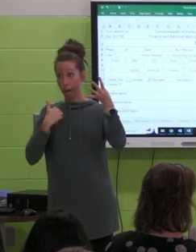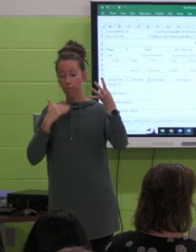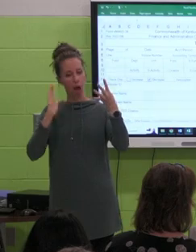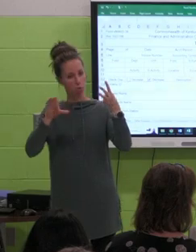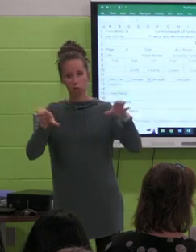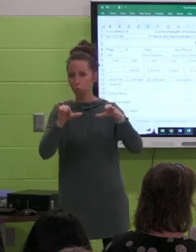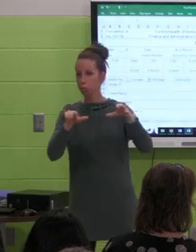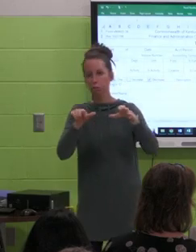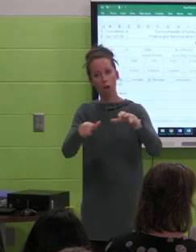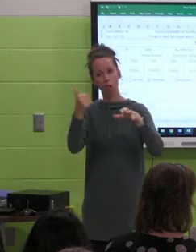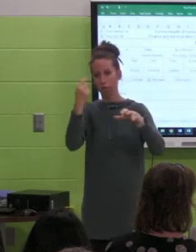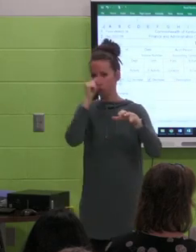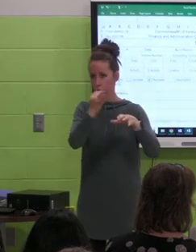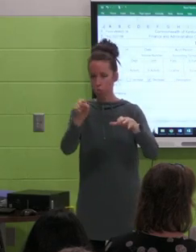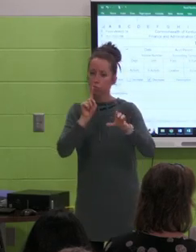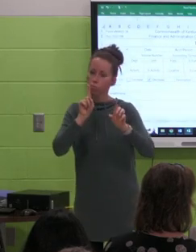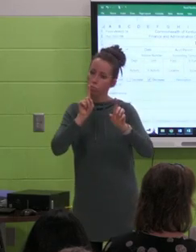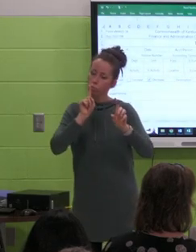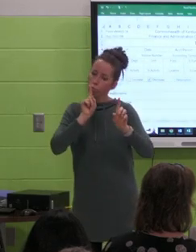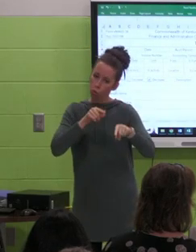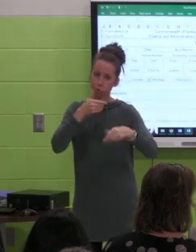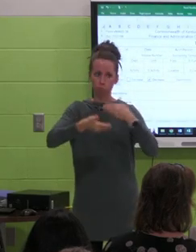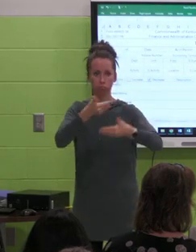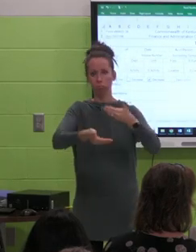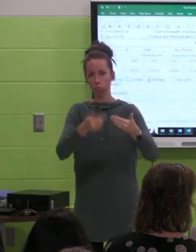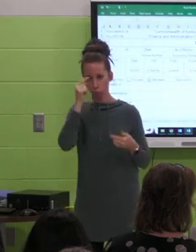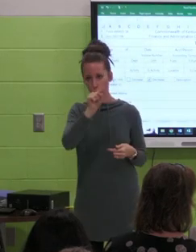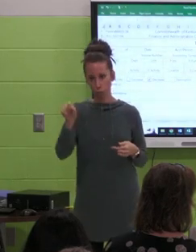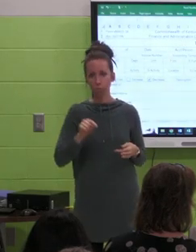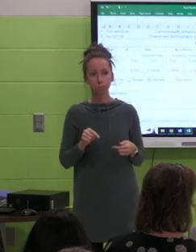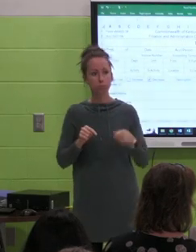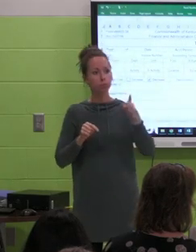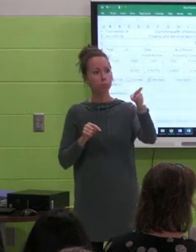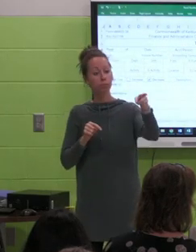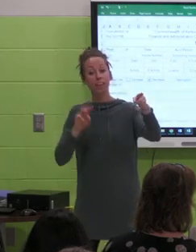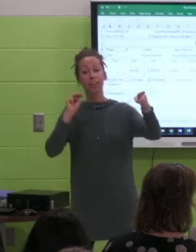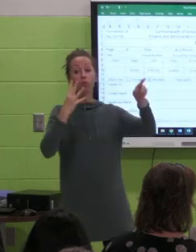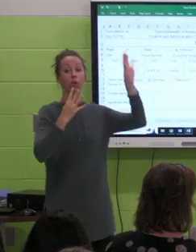of it to get your order processed yeah because in the past it's been coming back to us to actually